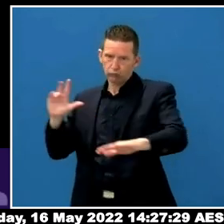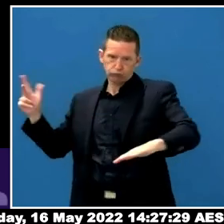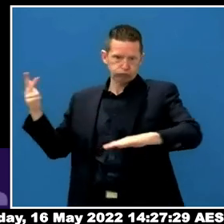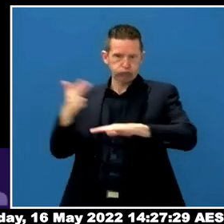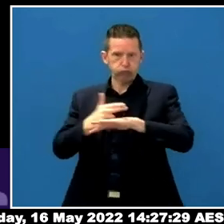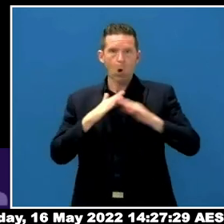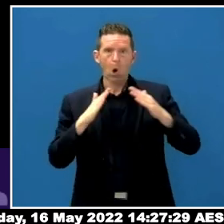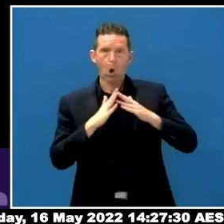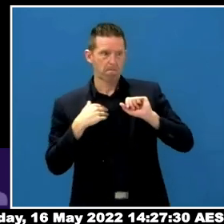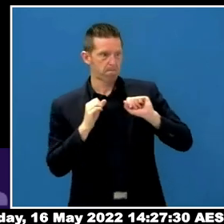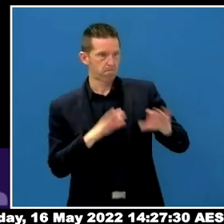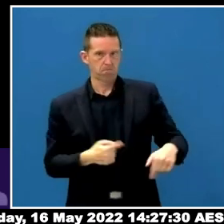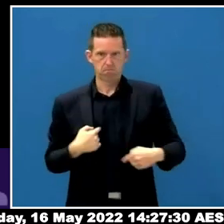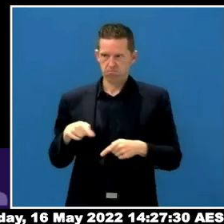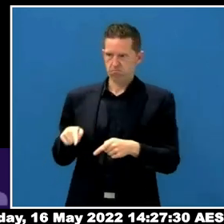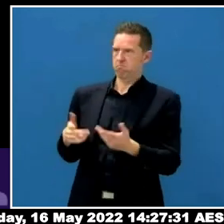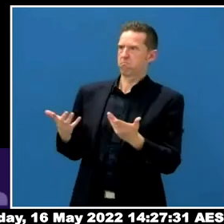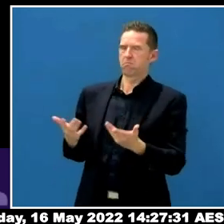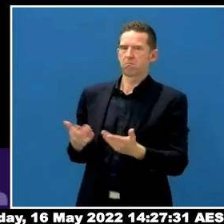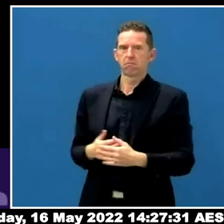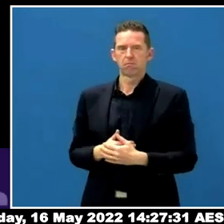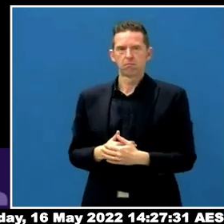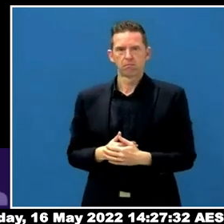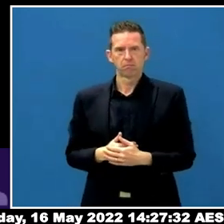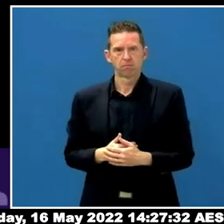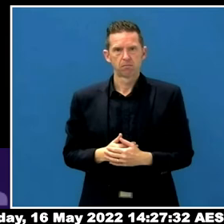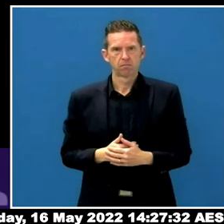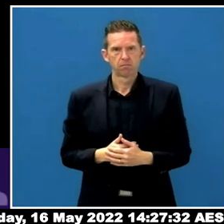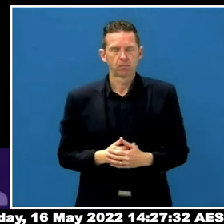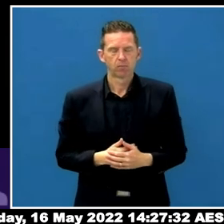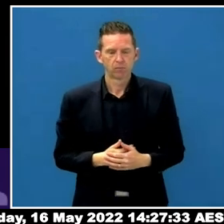The next NDIS plan, though, included 1:1 support.